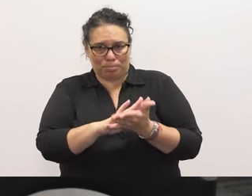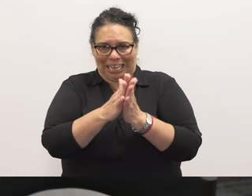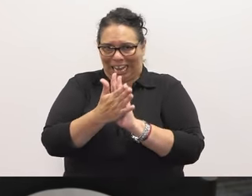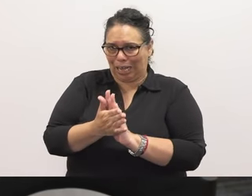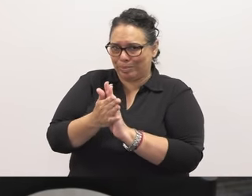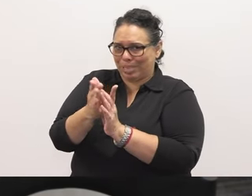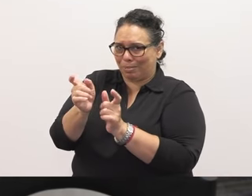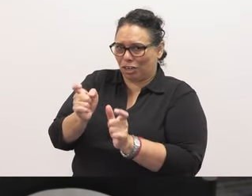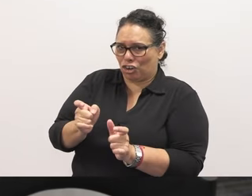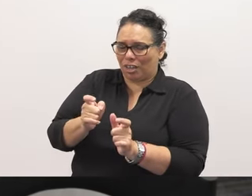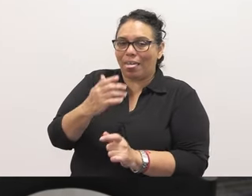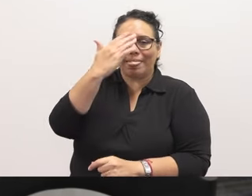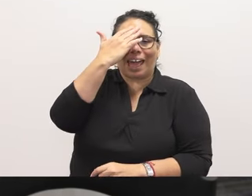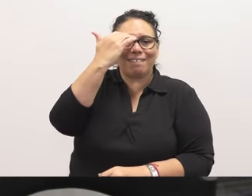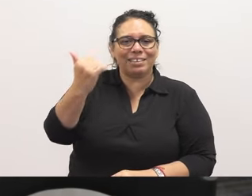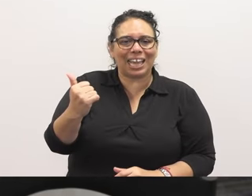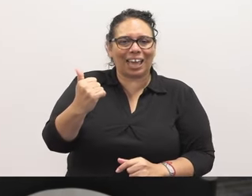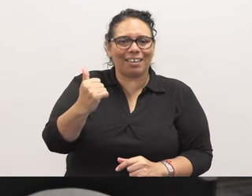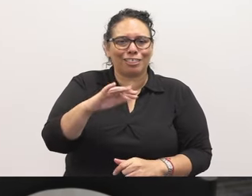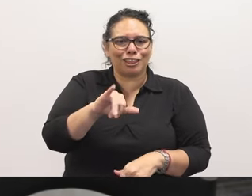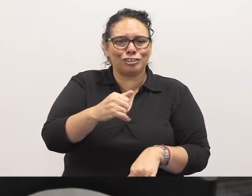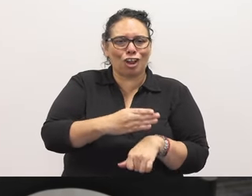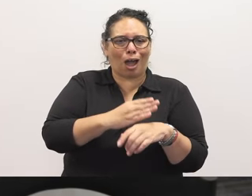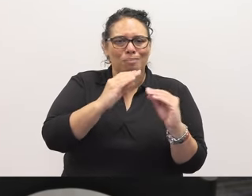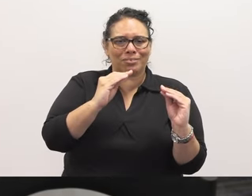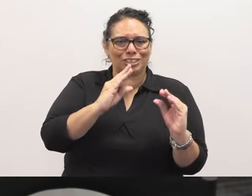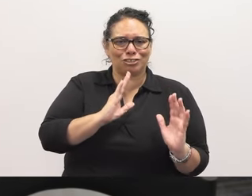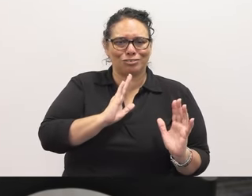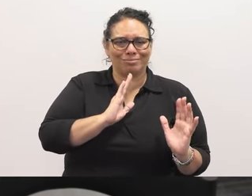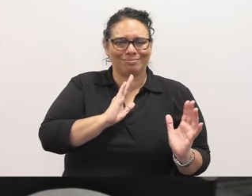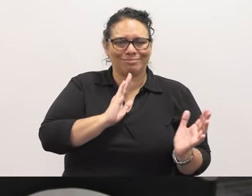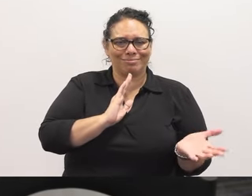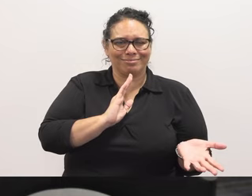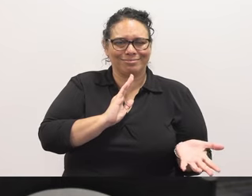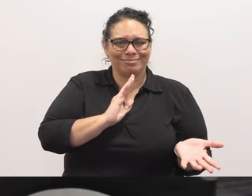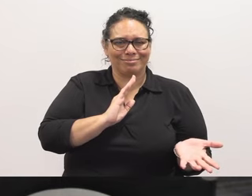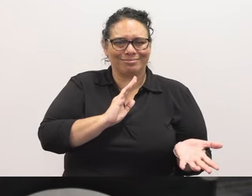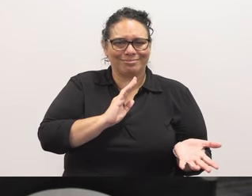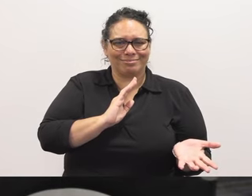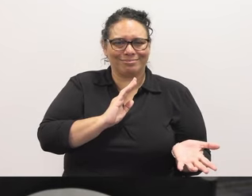of that job. The same way when that I, as a teacher or we as parents,